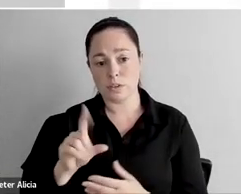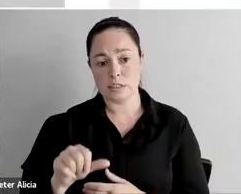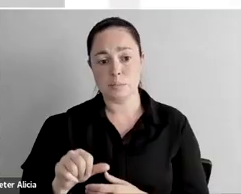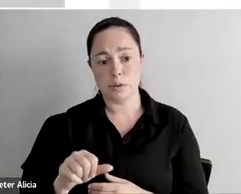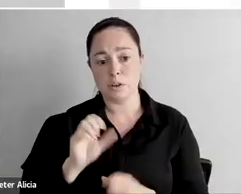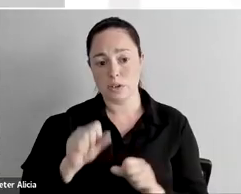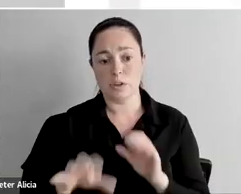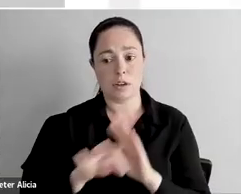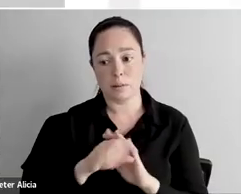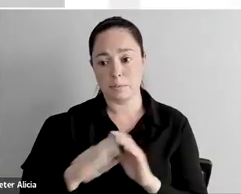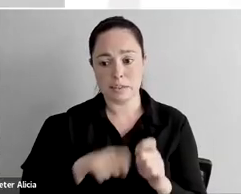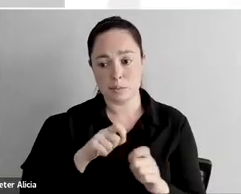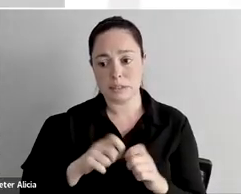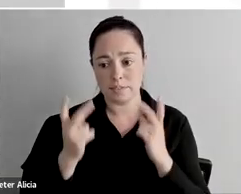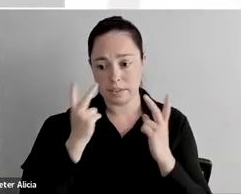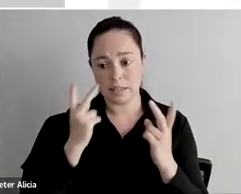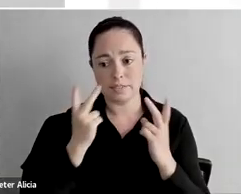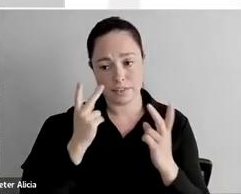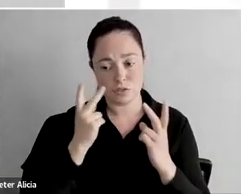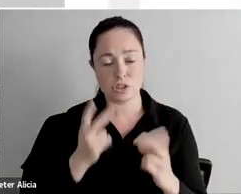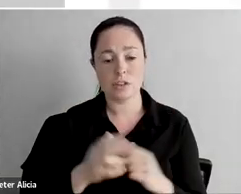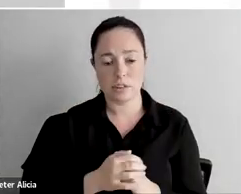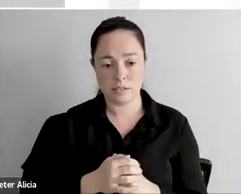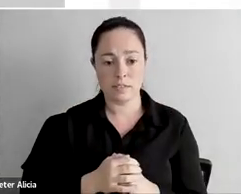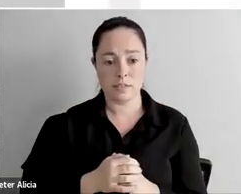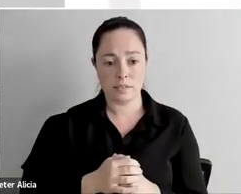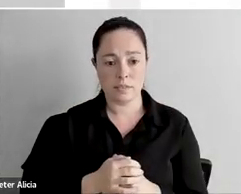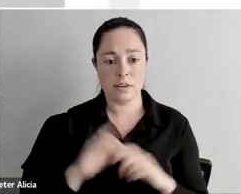for example. For vision disability, we see that